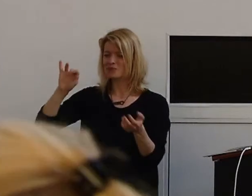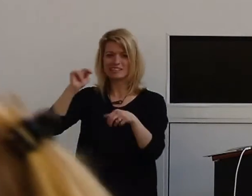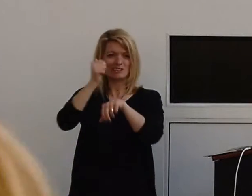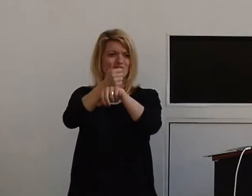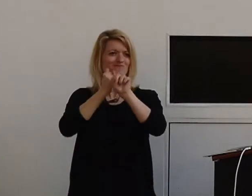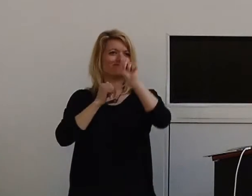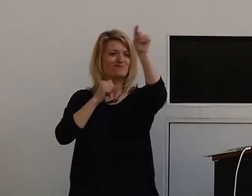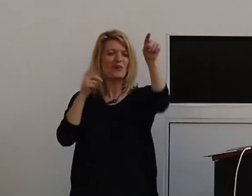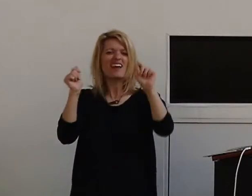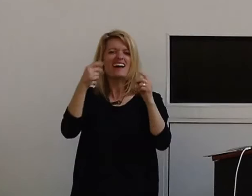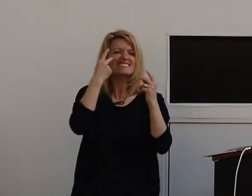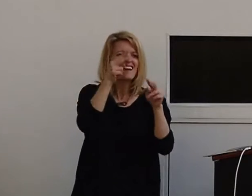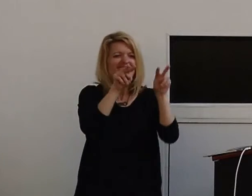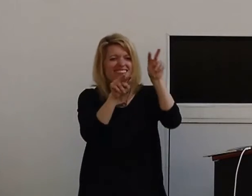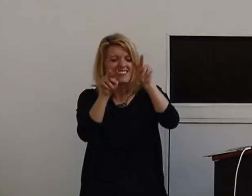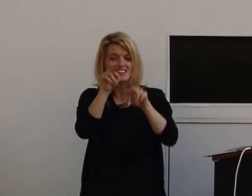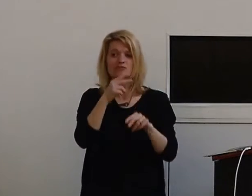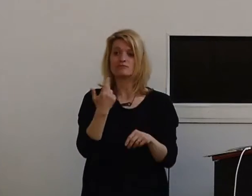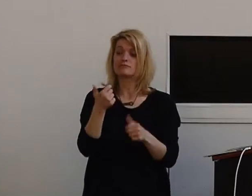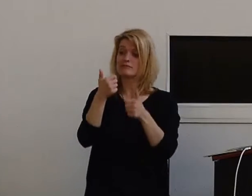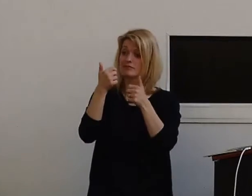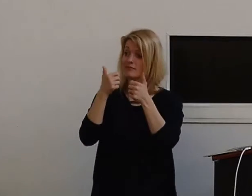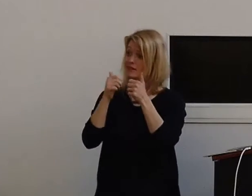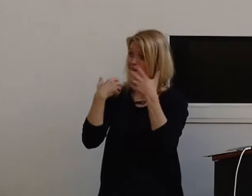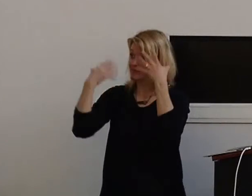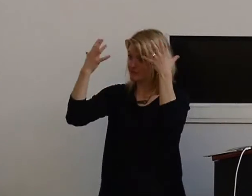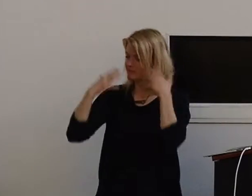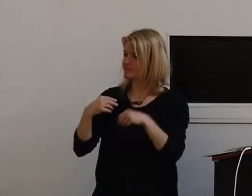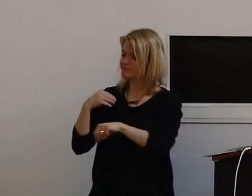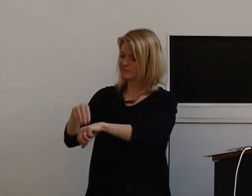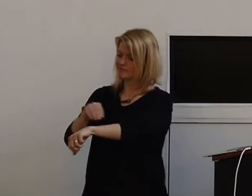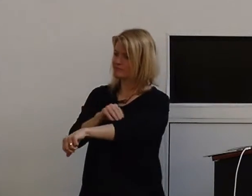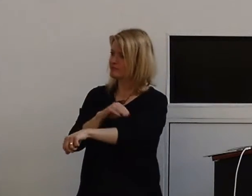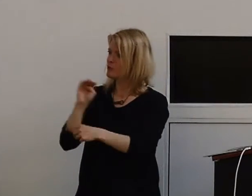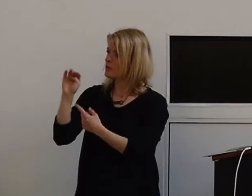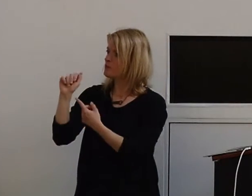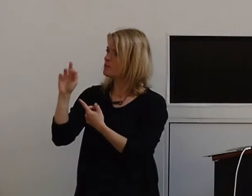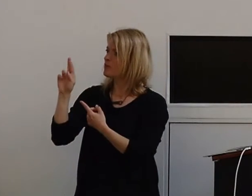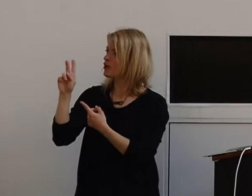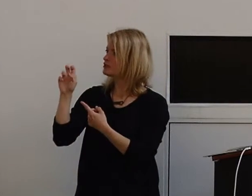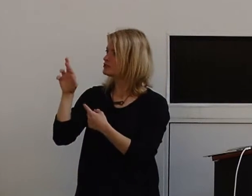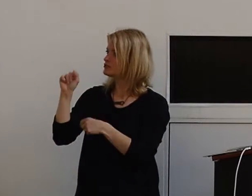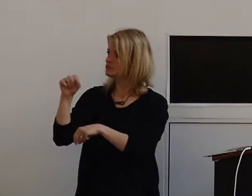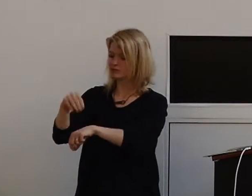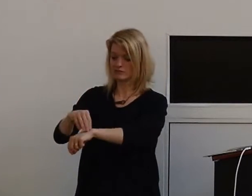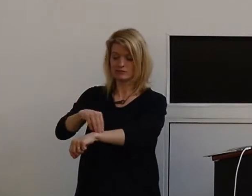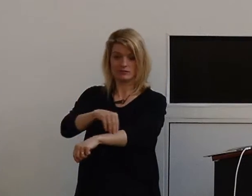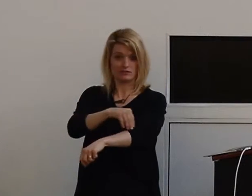We actually have a mannequin over there that you can examine in order to see how this works.